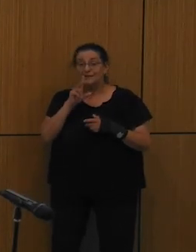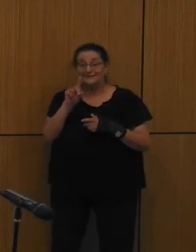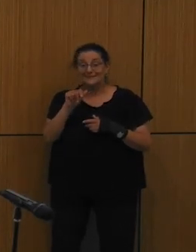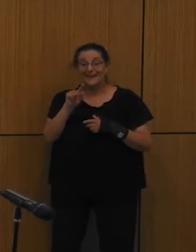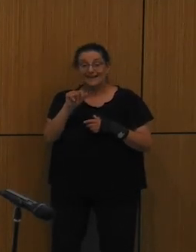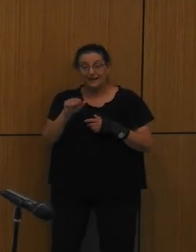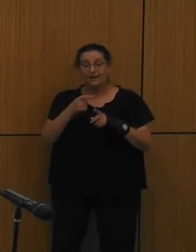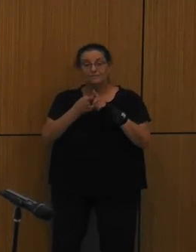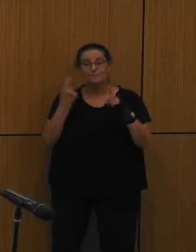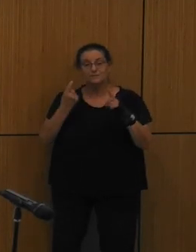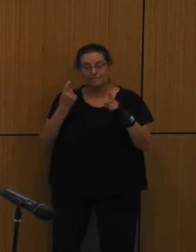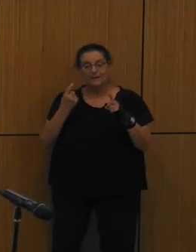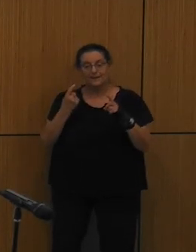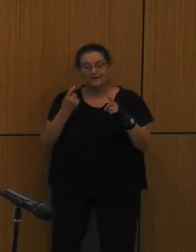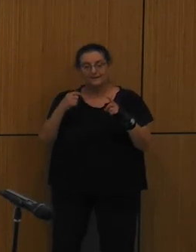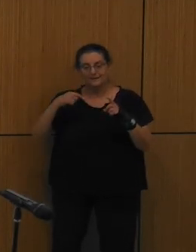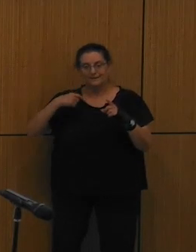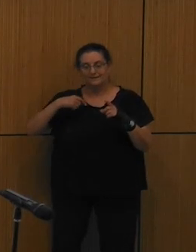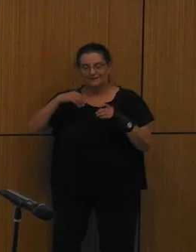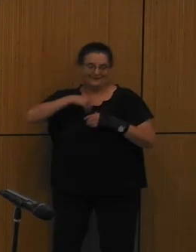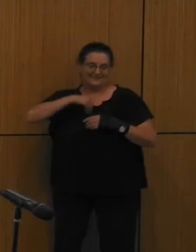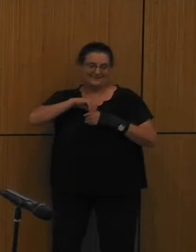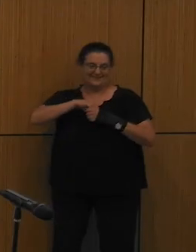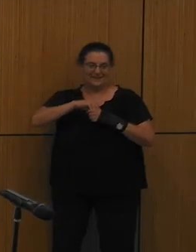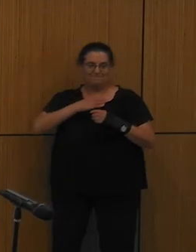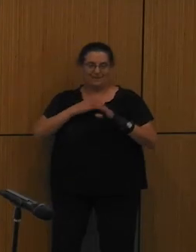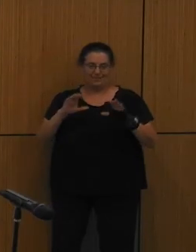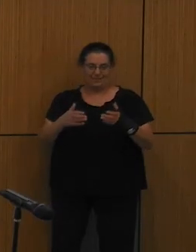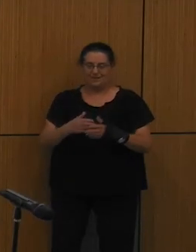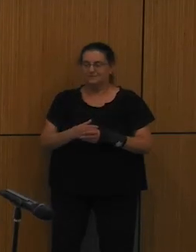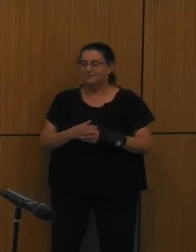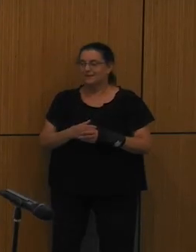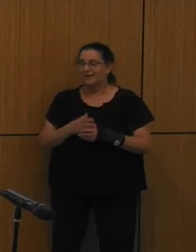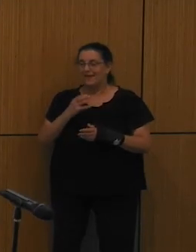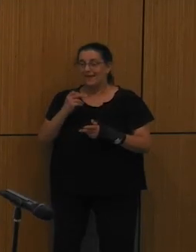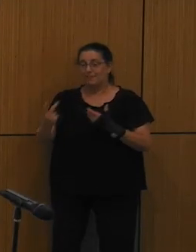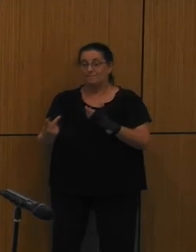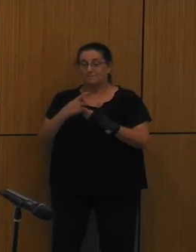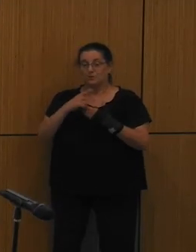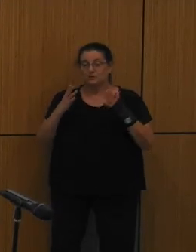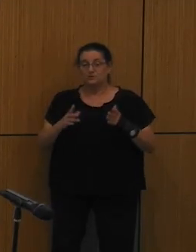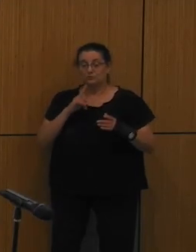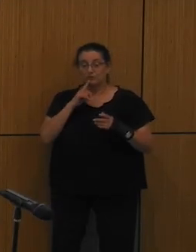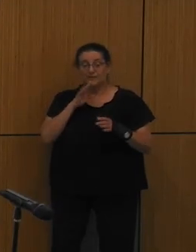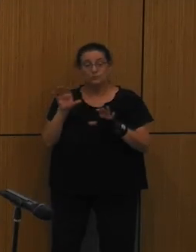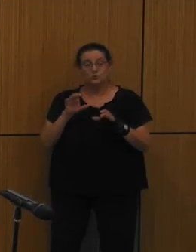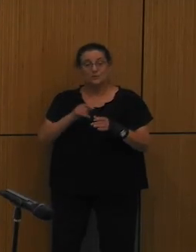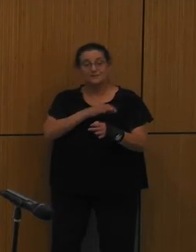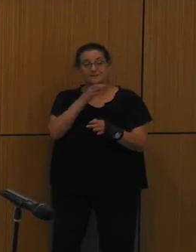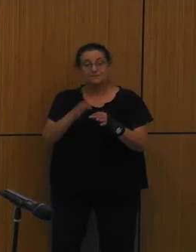We collect these data. Right. In class where the participant was asked to do something incredibly simple, right, to open their eyes